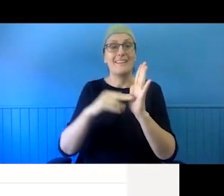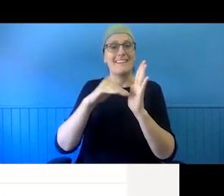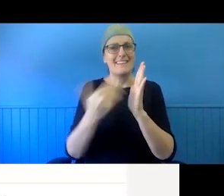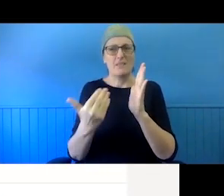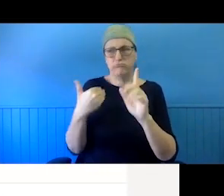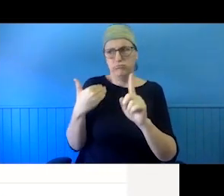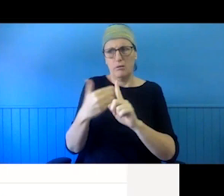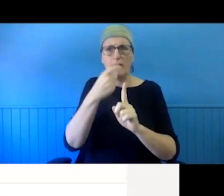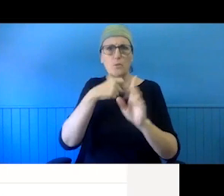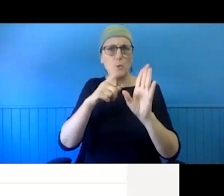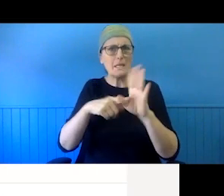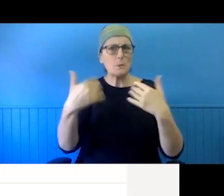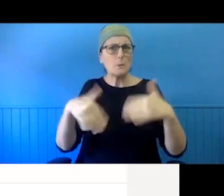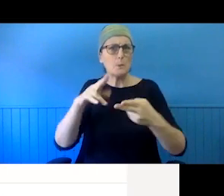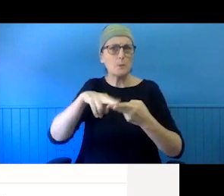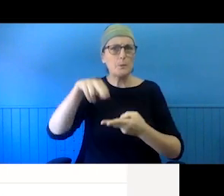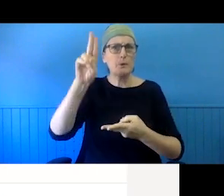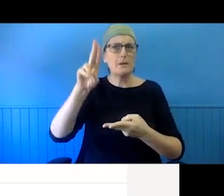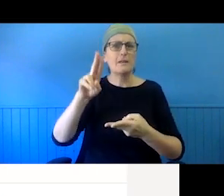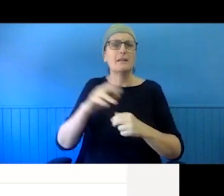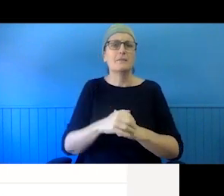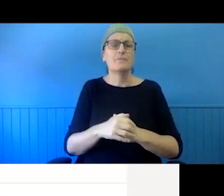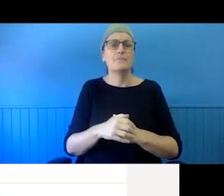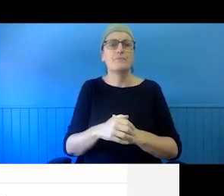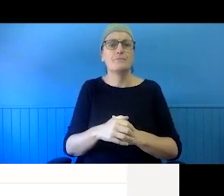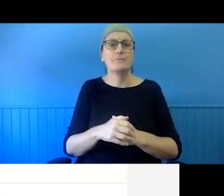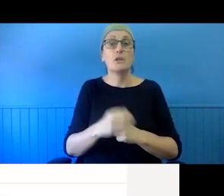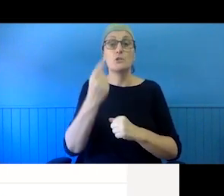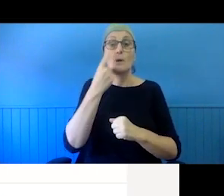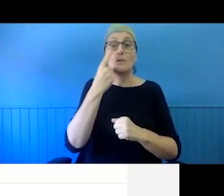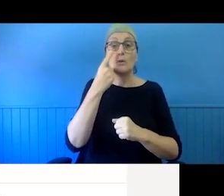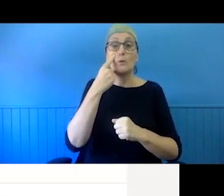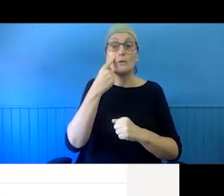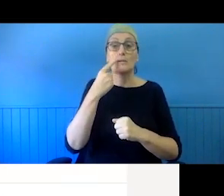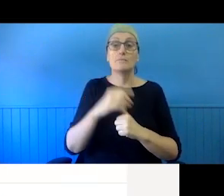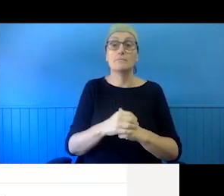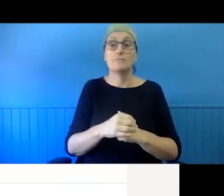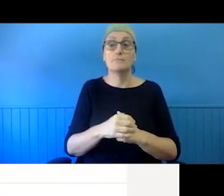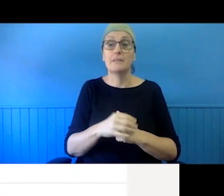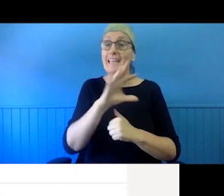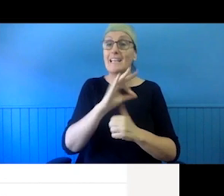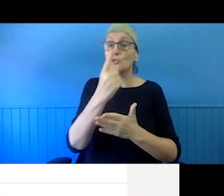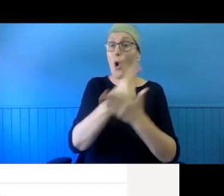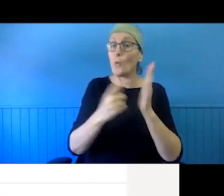philanthropy. As you see with Kickstarter, a lot of it's not just